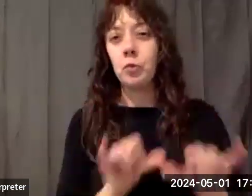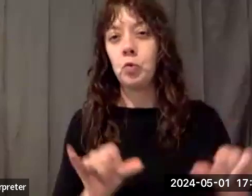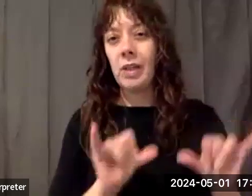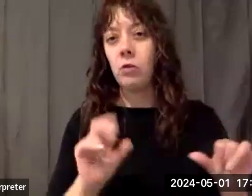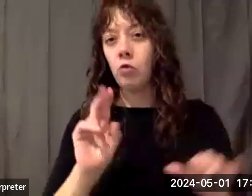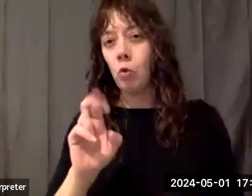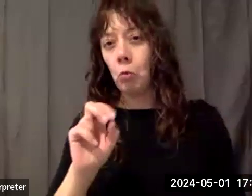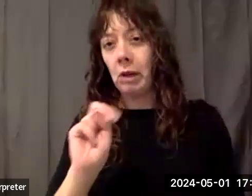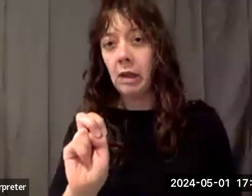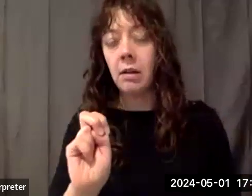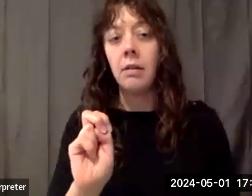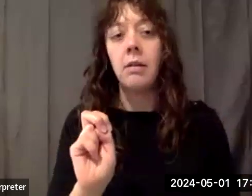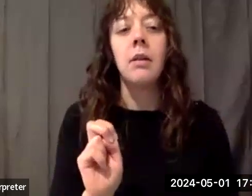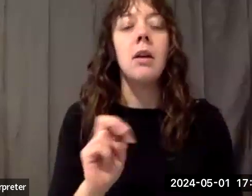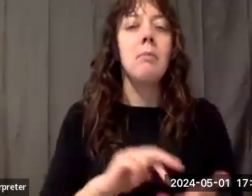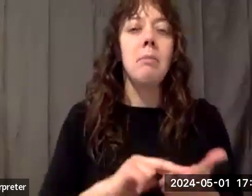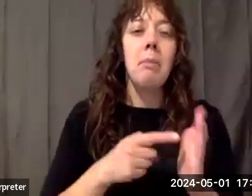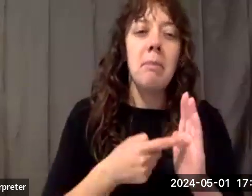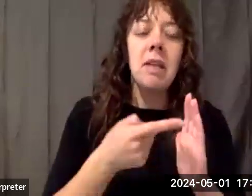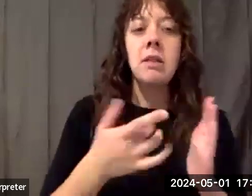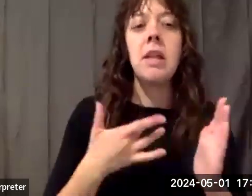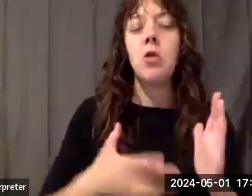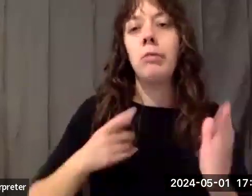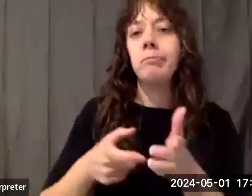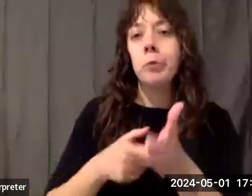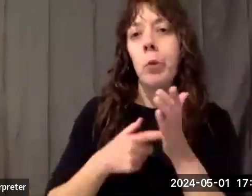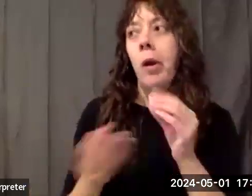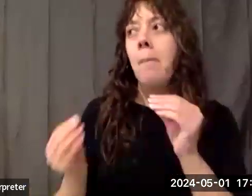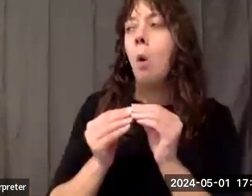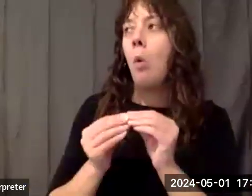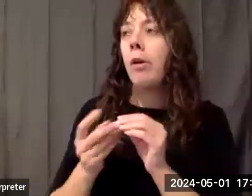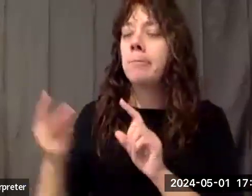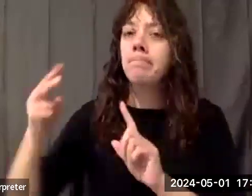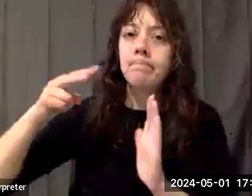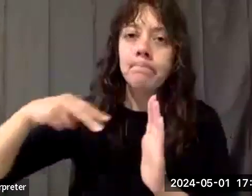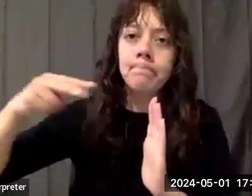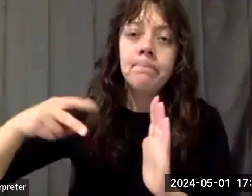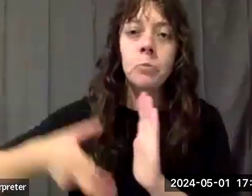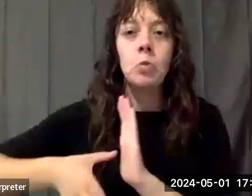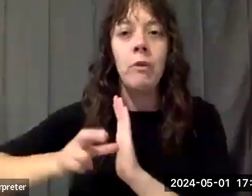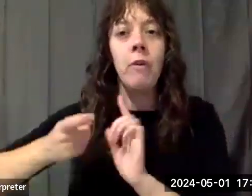additional review by the board of psychology, usually a, a representative